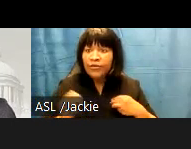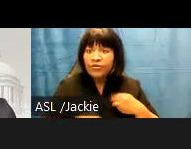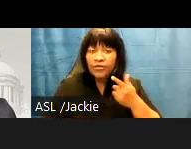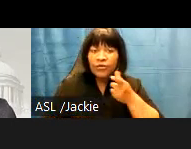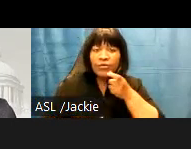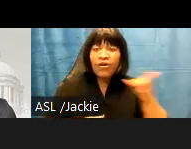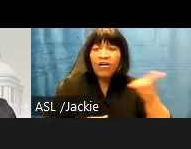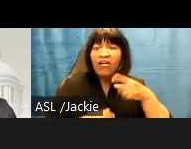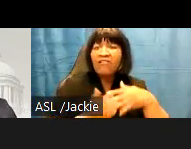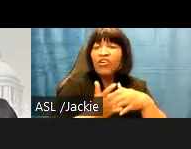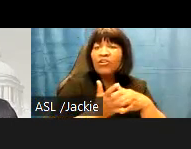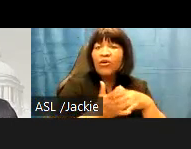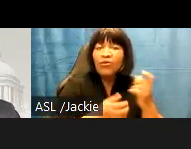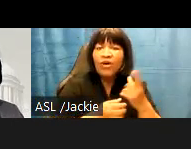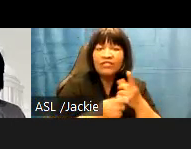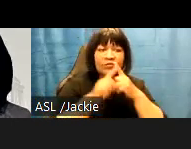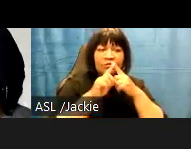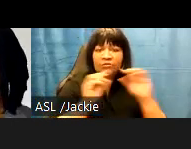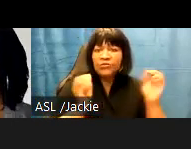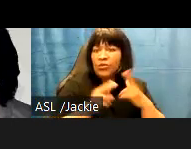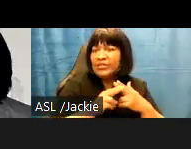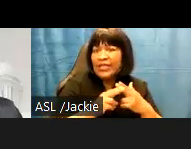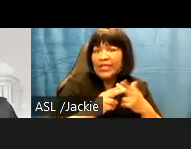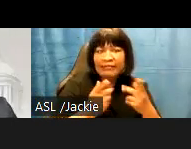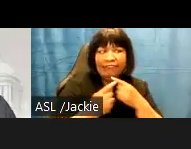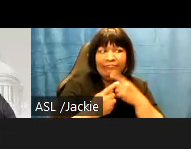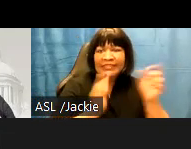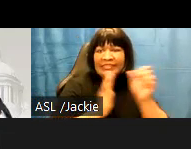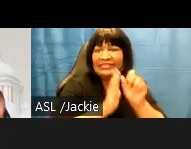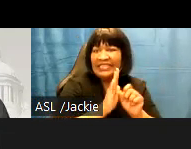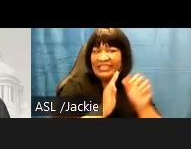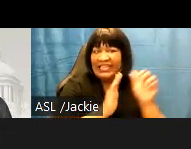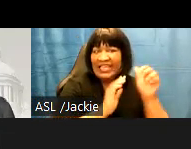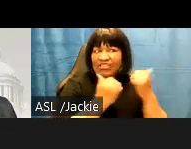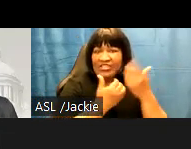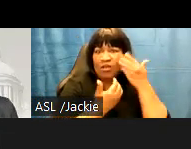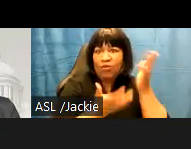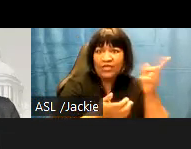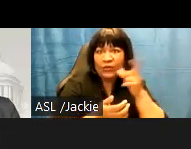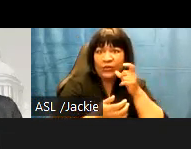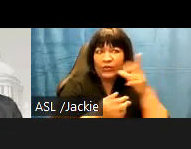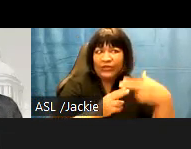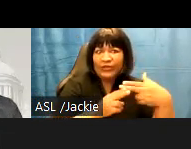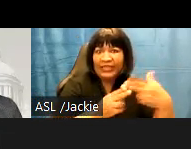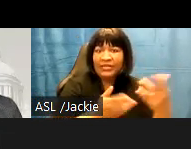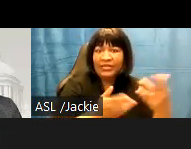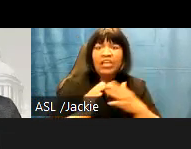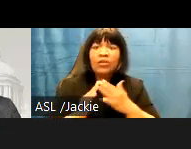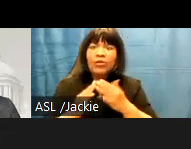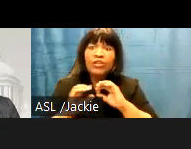and want to remain anonymous to the state agency. And so this community organization is doing -- is